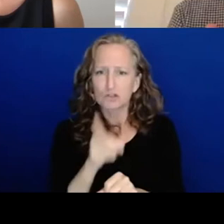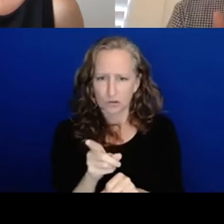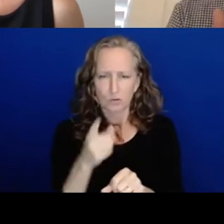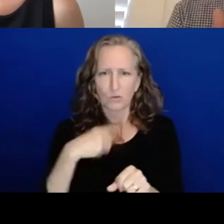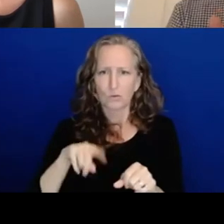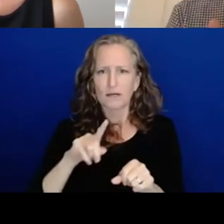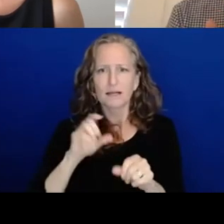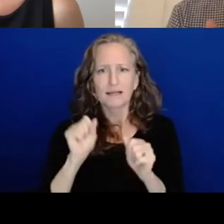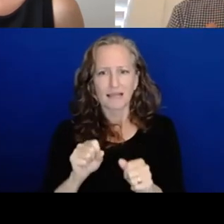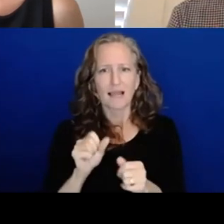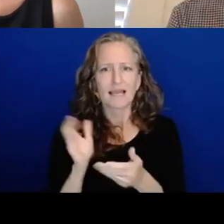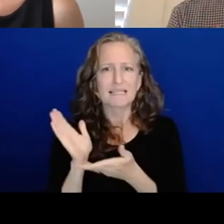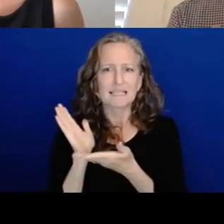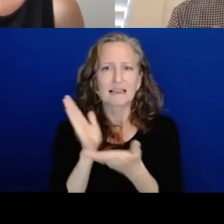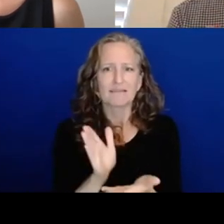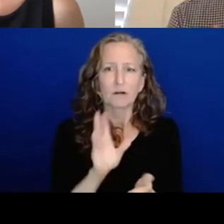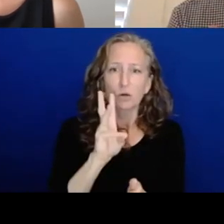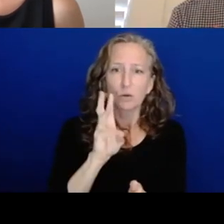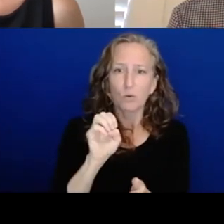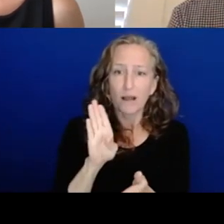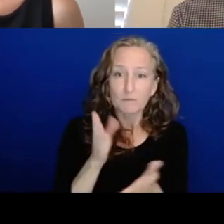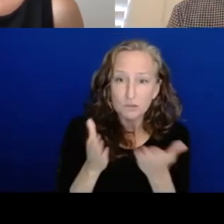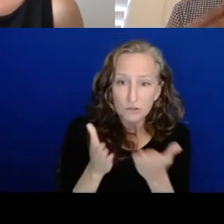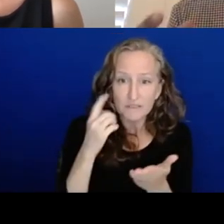same level of service for our customers. But making sure that our employees were taken